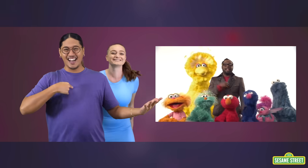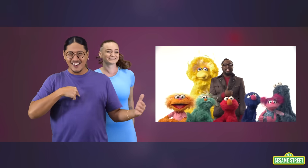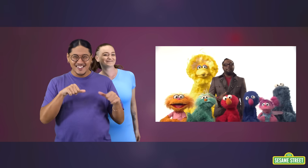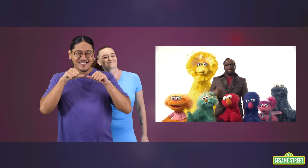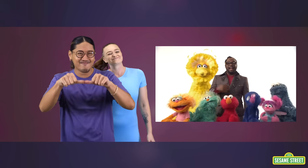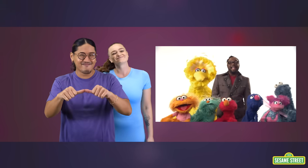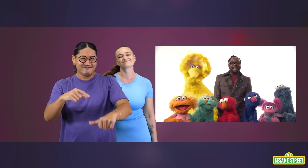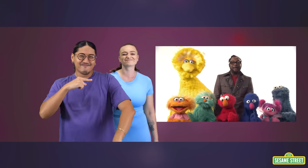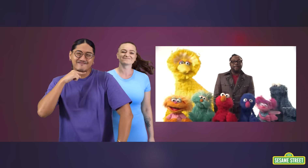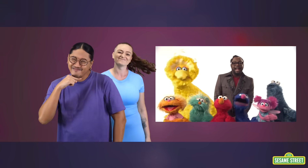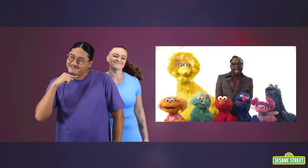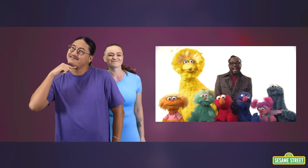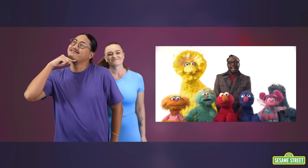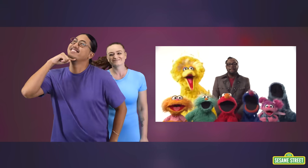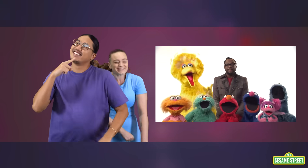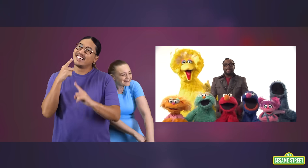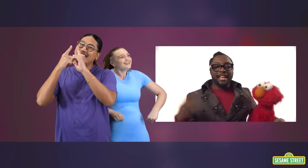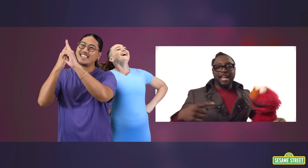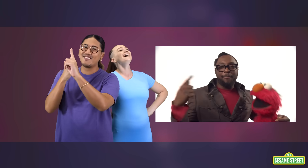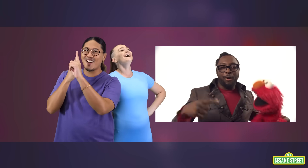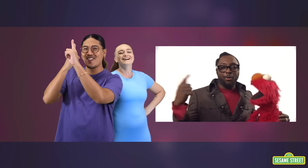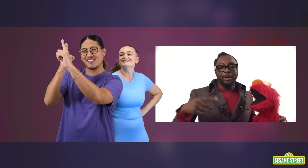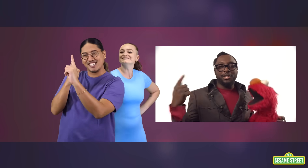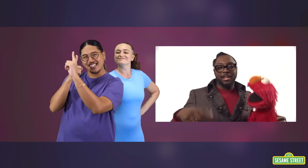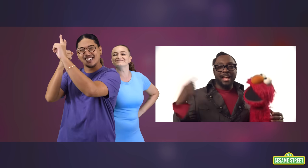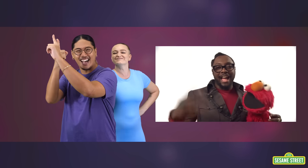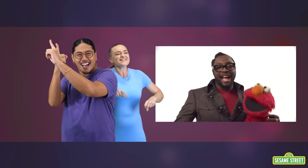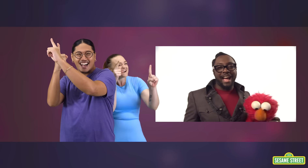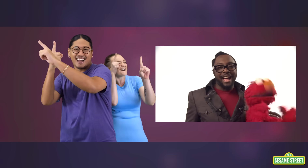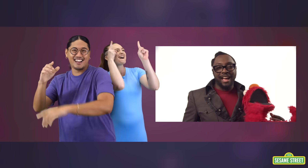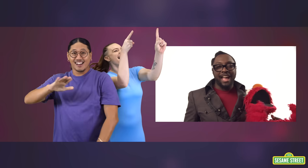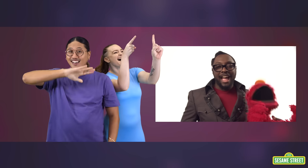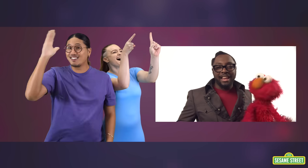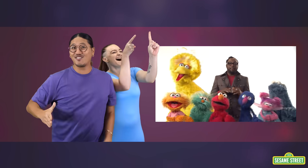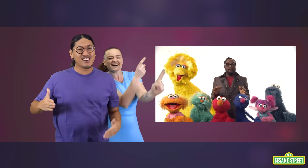I'm gonna keep my head up high High Keep on reaching high High